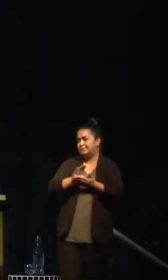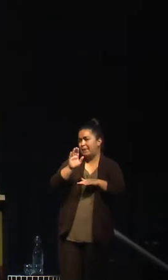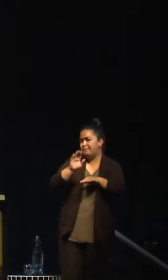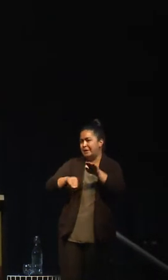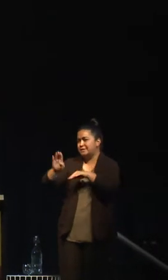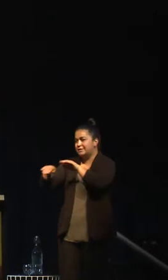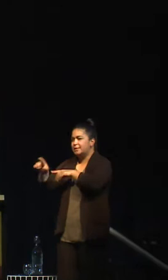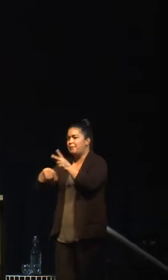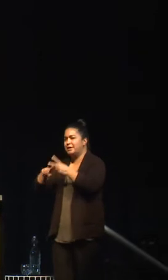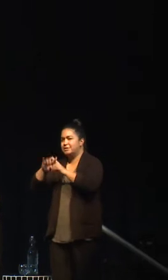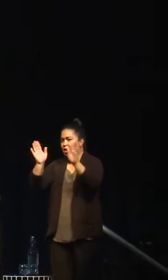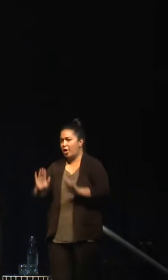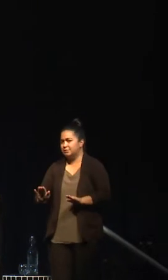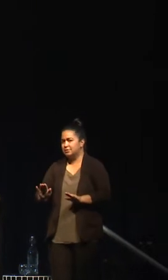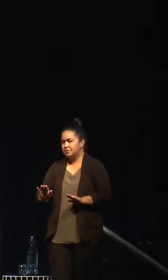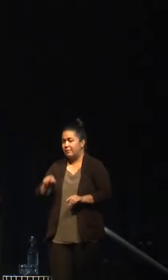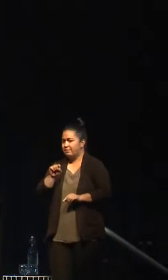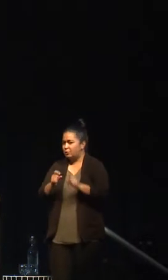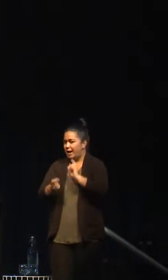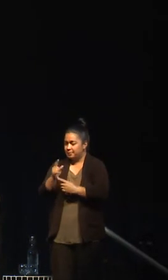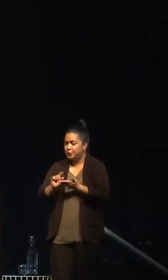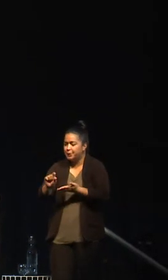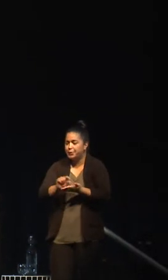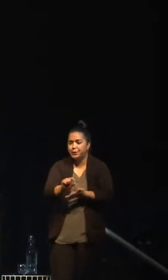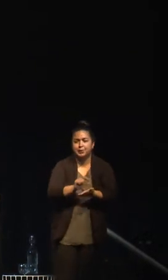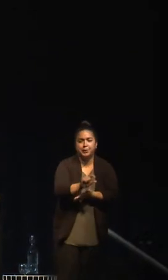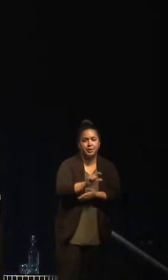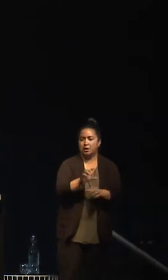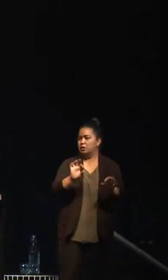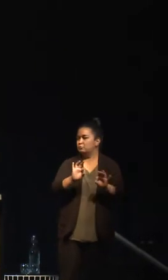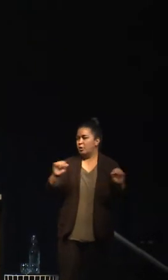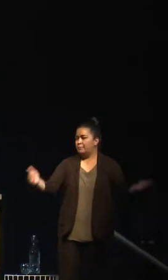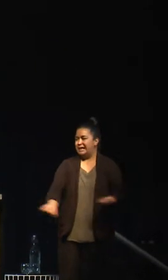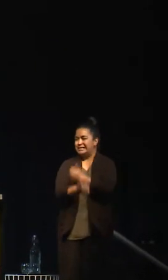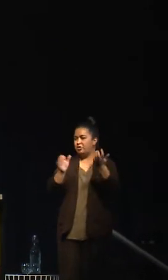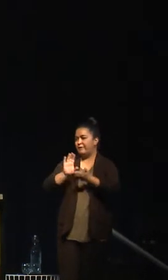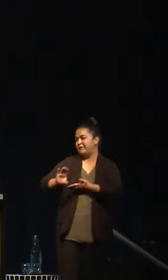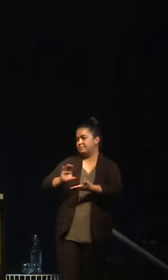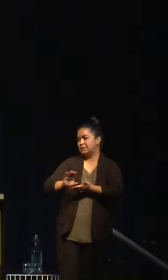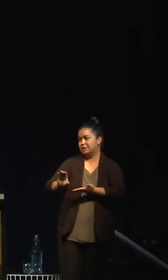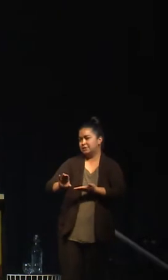what's happened. There has not been massive inward investment or an investment and to